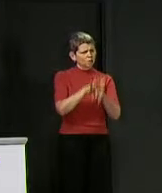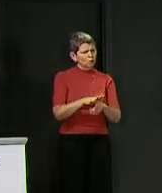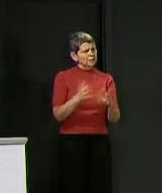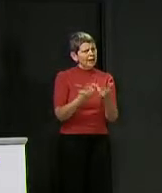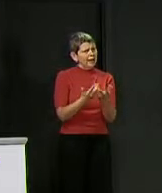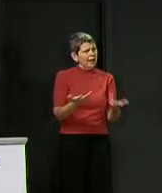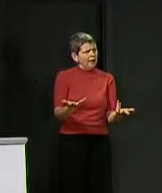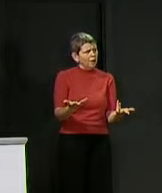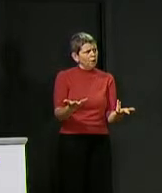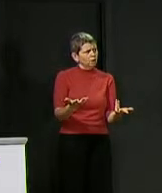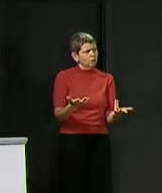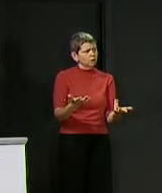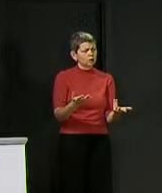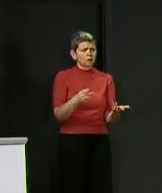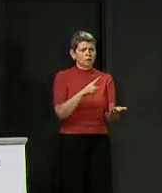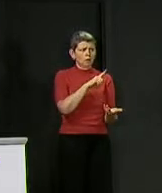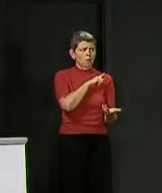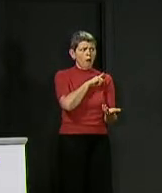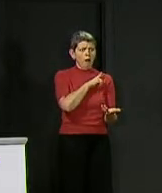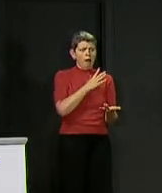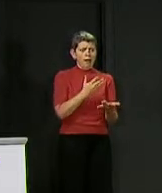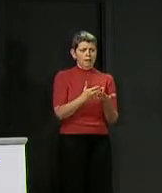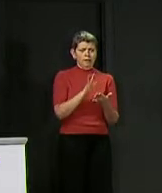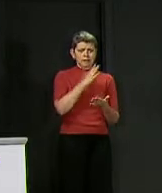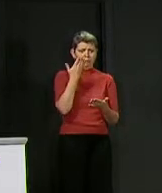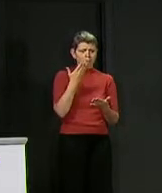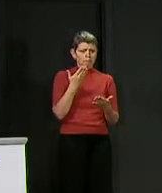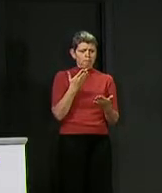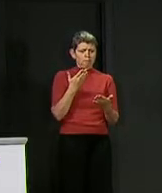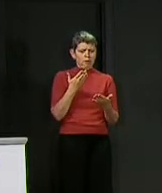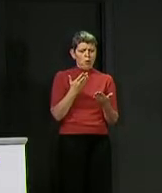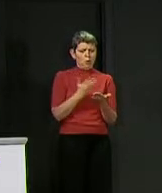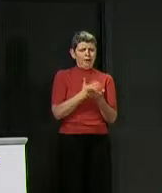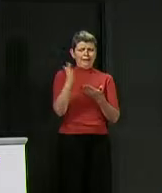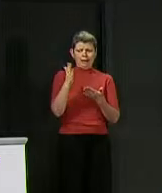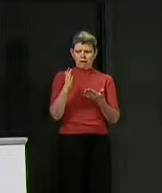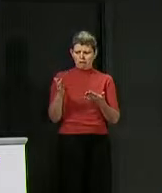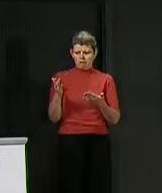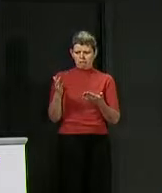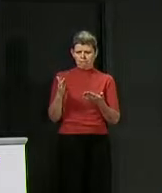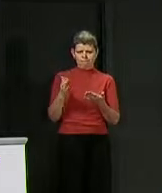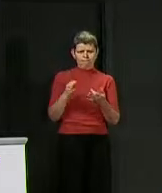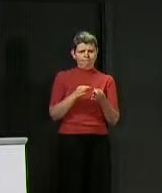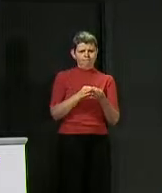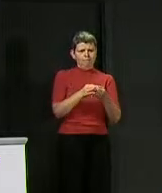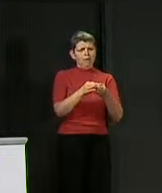place, but can you just explain how that could possibly be enforced, given the sort of lack of any order infrastructure? And also people coming into the UK on holiday are probably